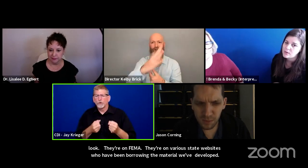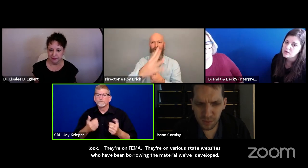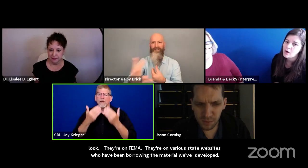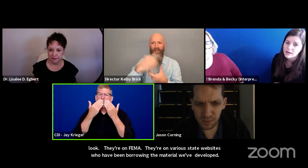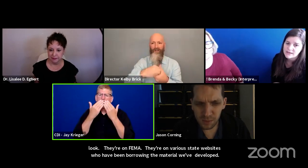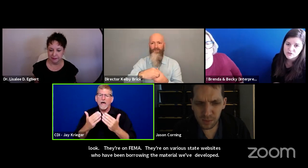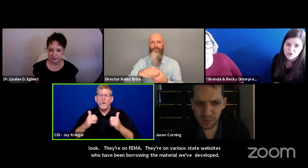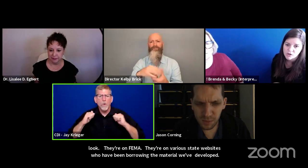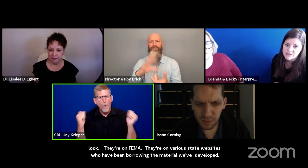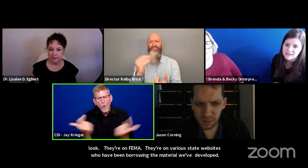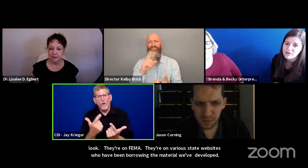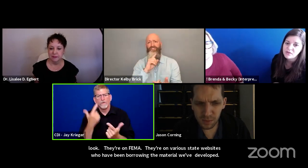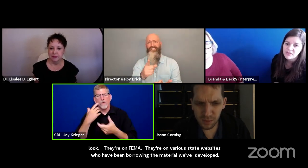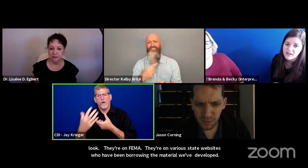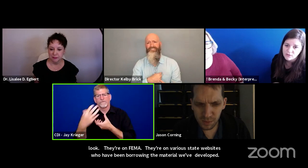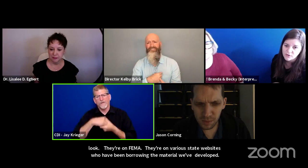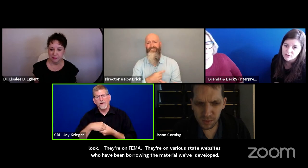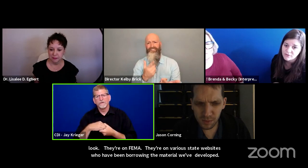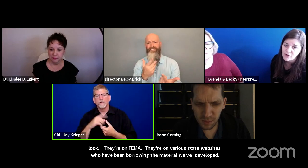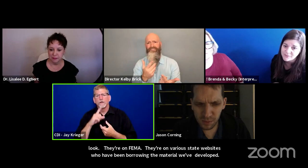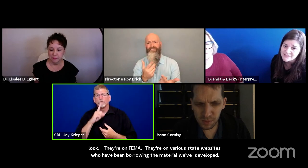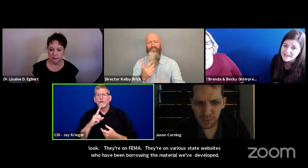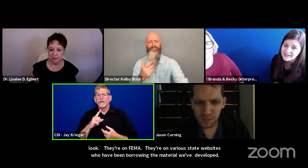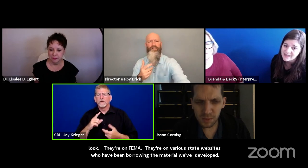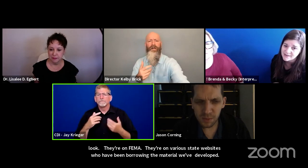We are all getting stronger together. Thank you for your involvement.